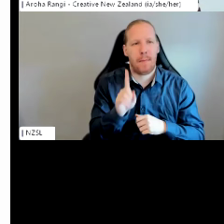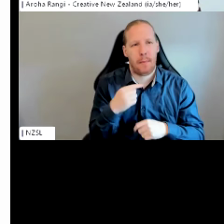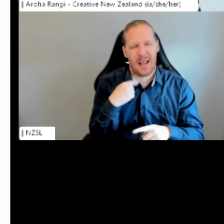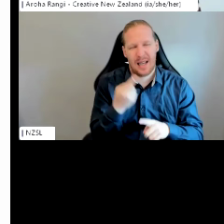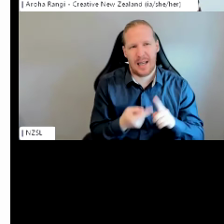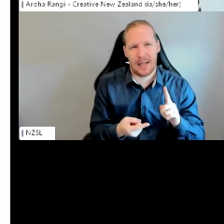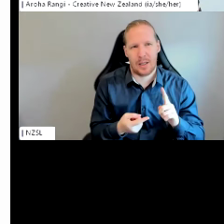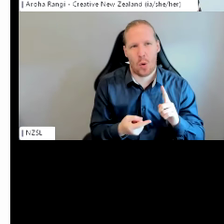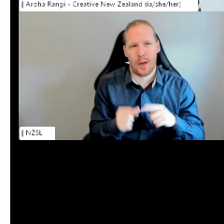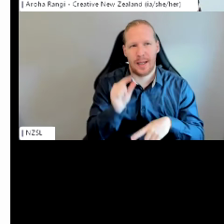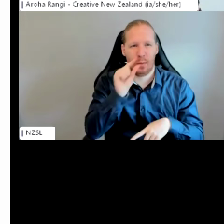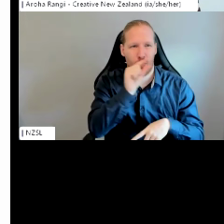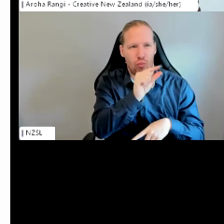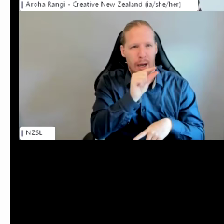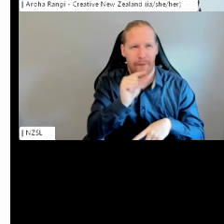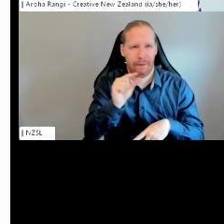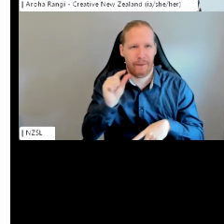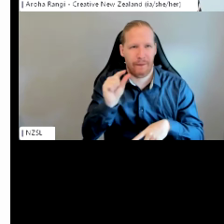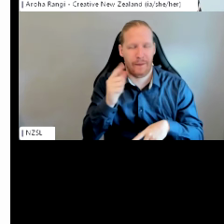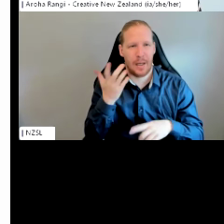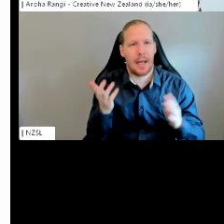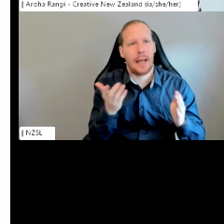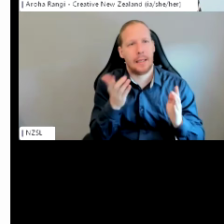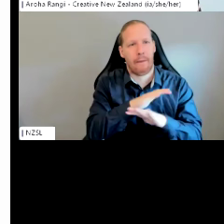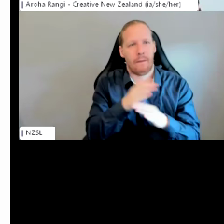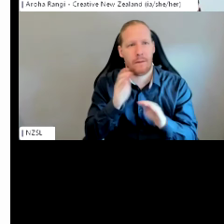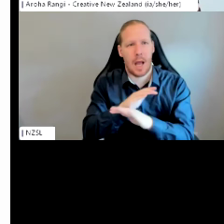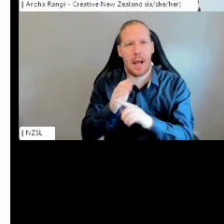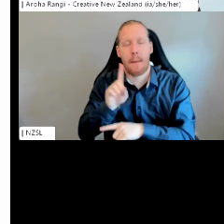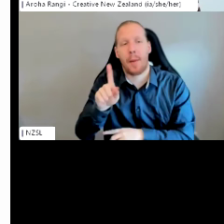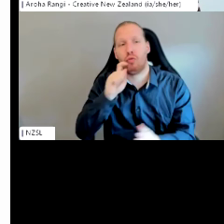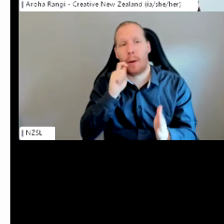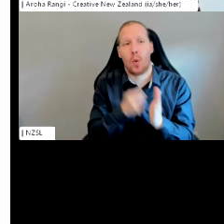kind of brush strokes of some of this stuff but the report itself is available online and it has